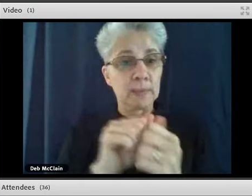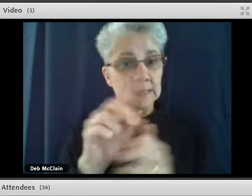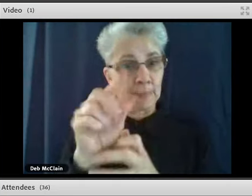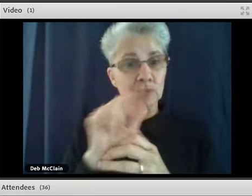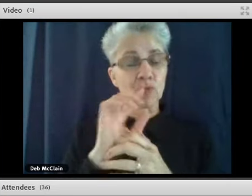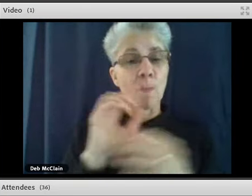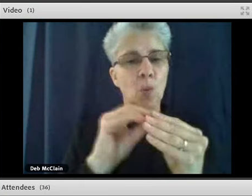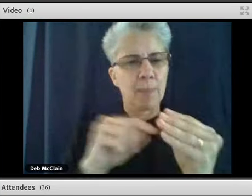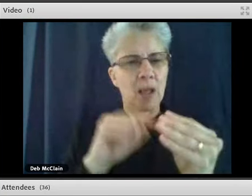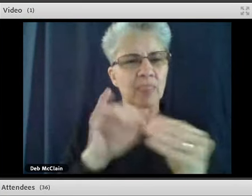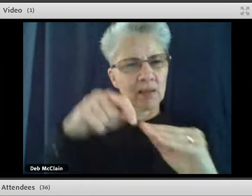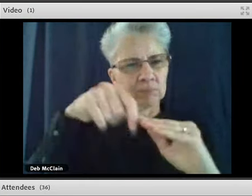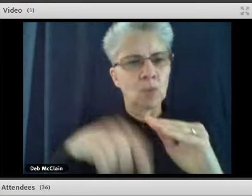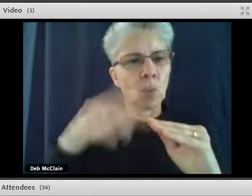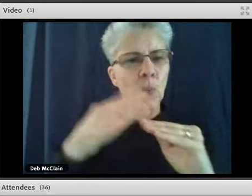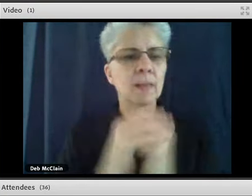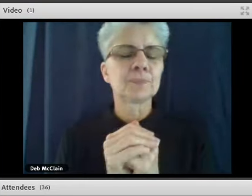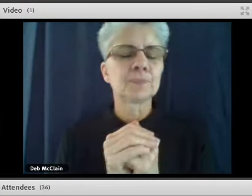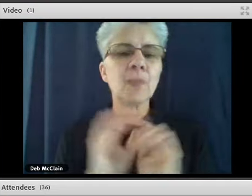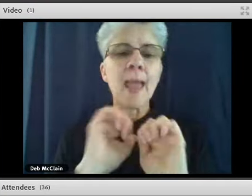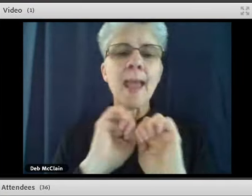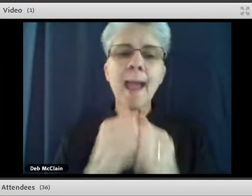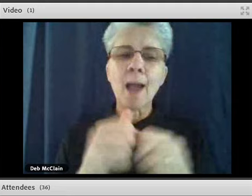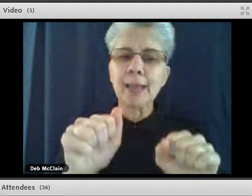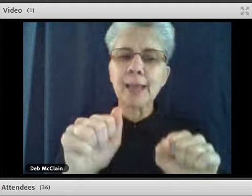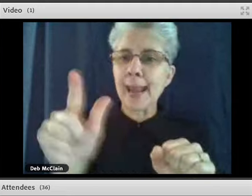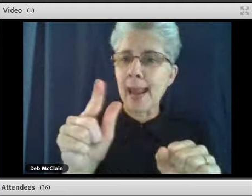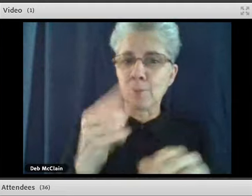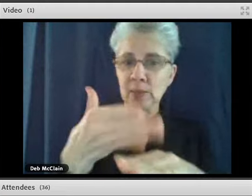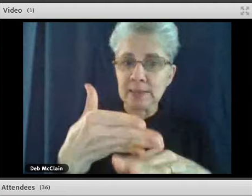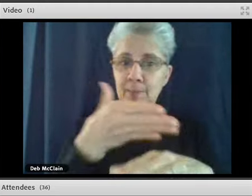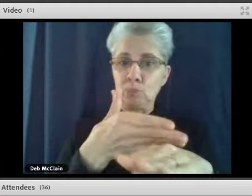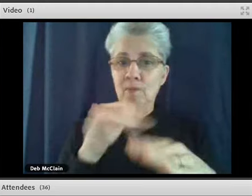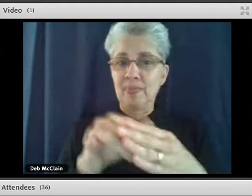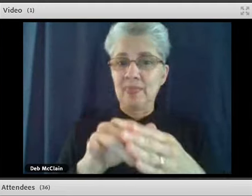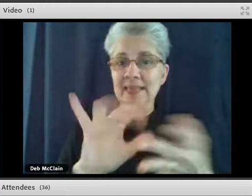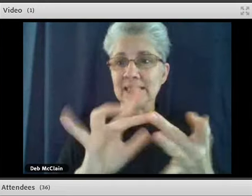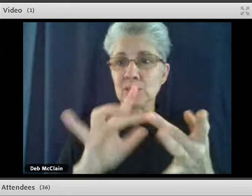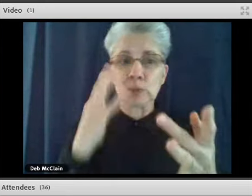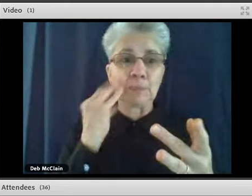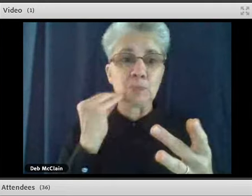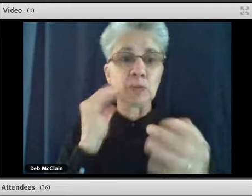We'll talk a little bit about that. And then, how can libraries improve this digital experience?